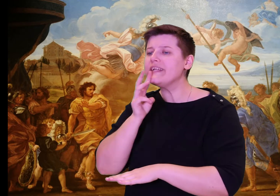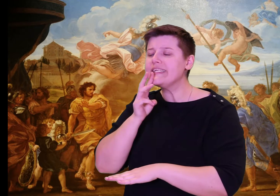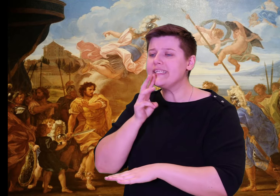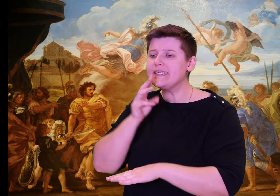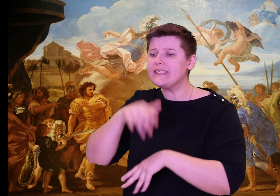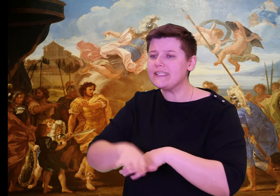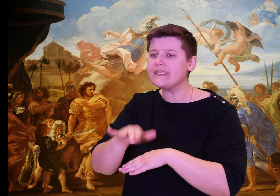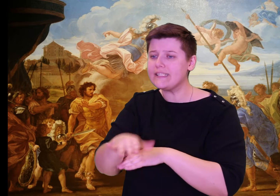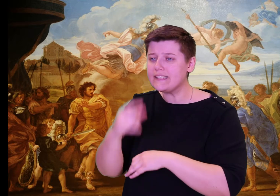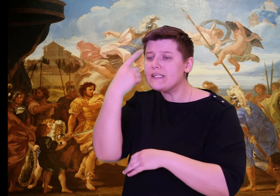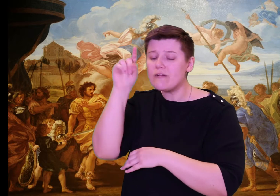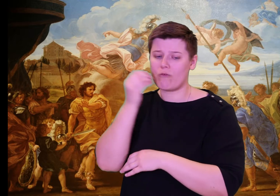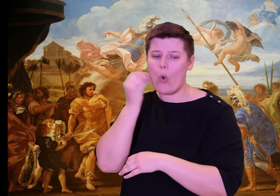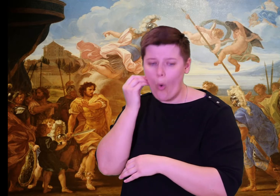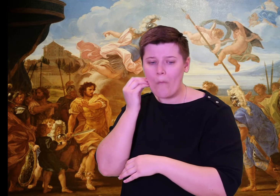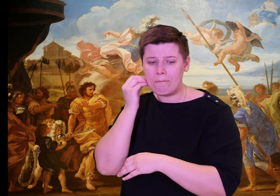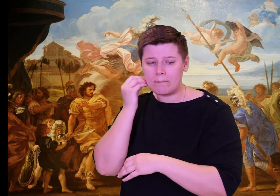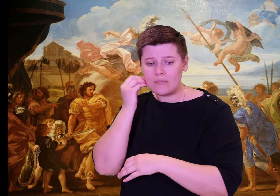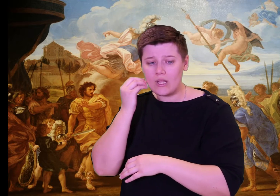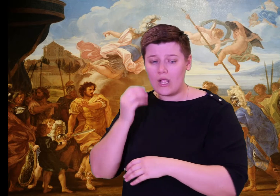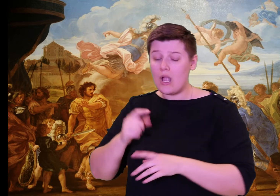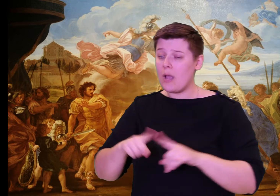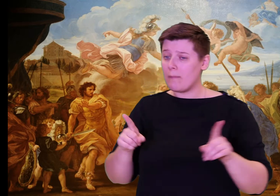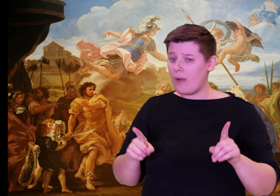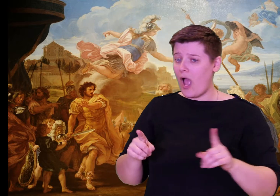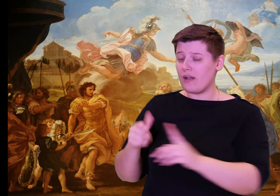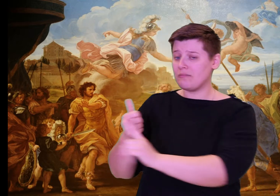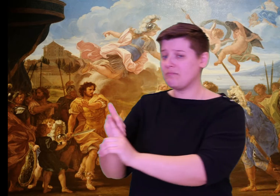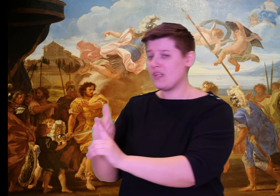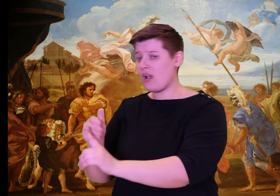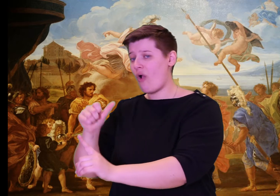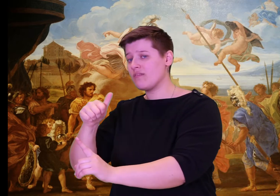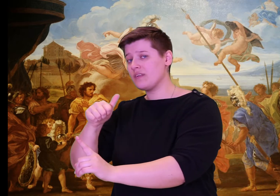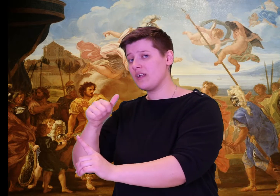But Agamemnon disagreed entirely.